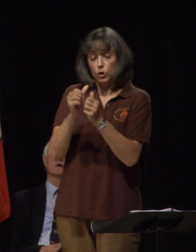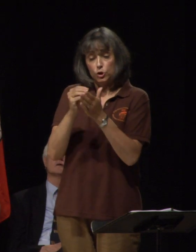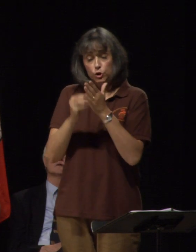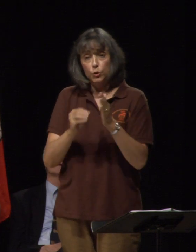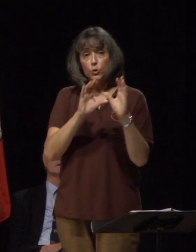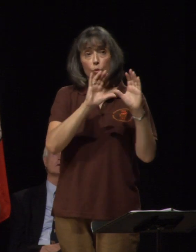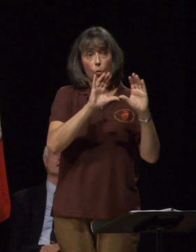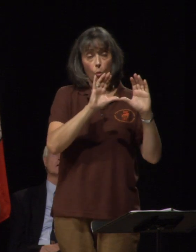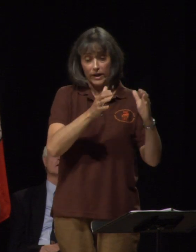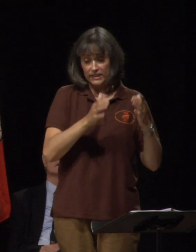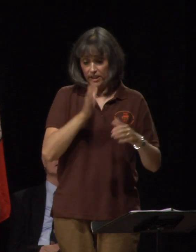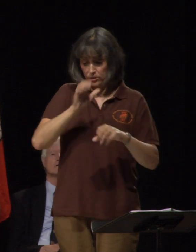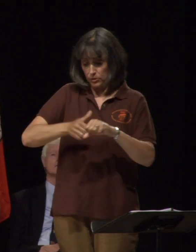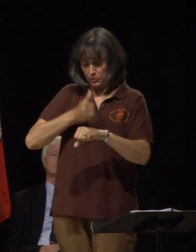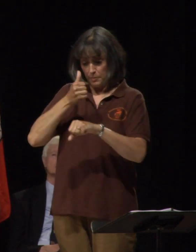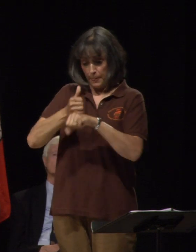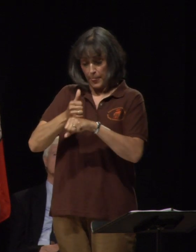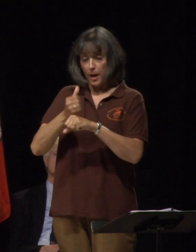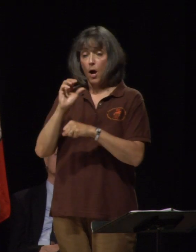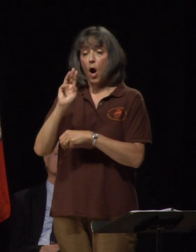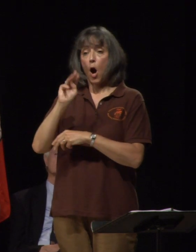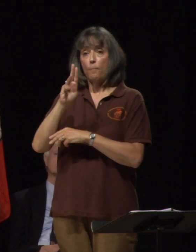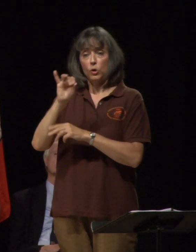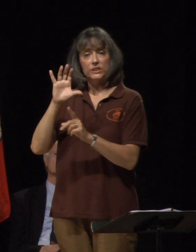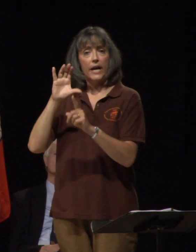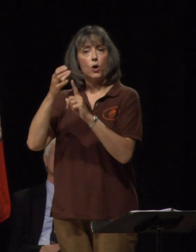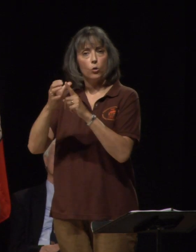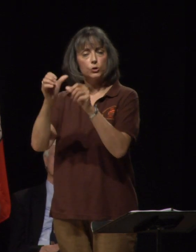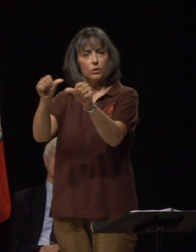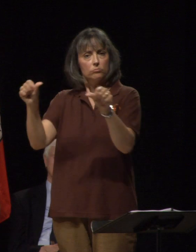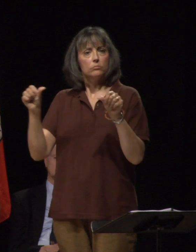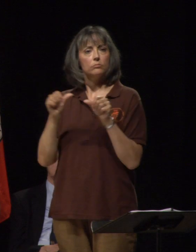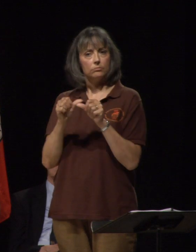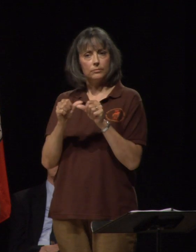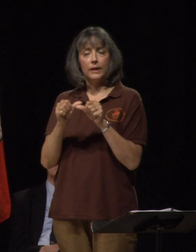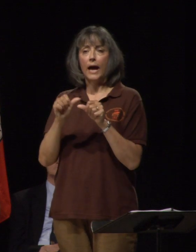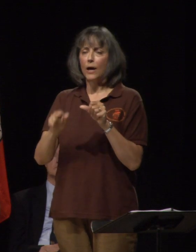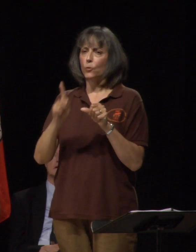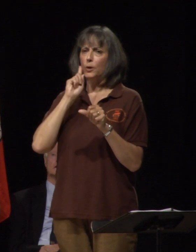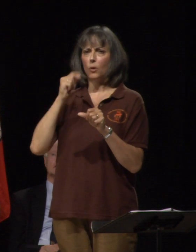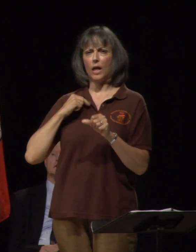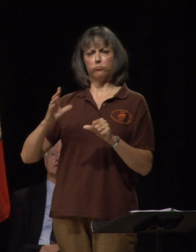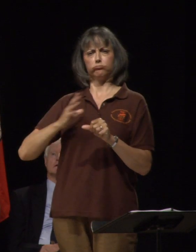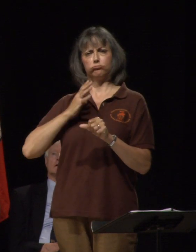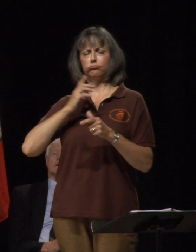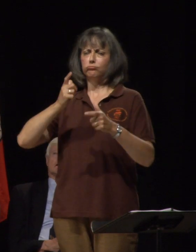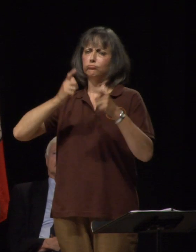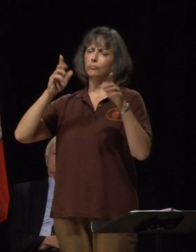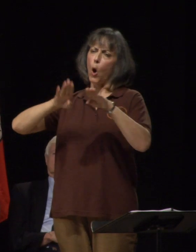ORGANIZATIONS ON THIS EFFORT AND A GRAND OPENING IS EXPECTED LATER IN THE FALL.